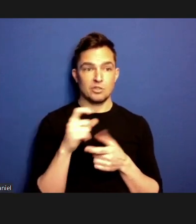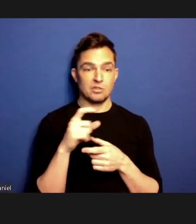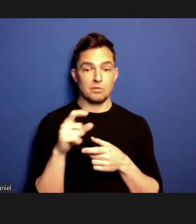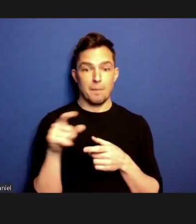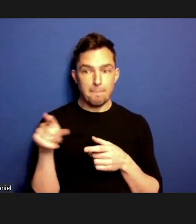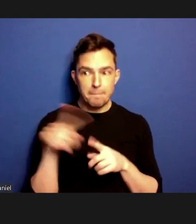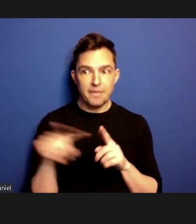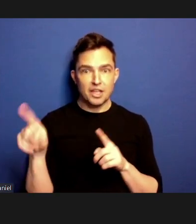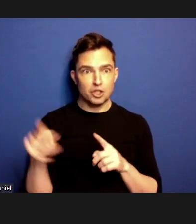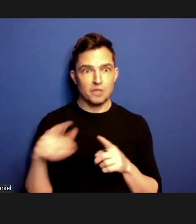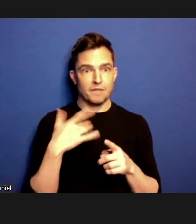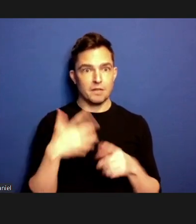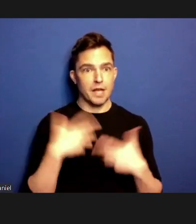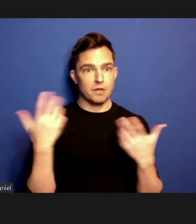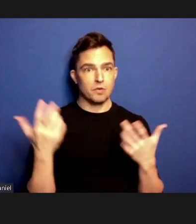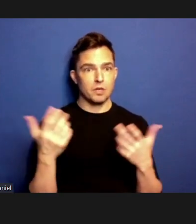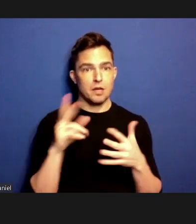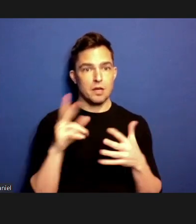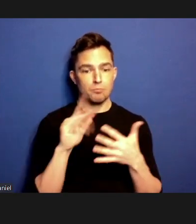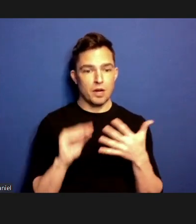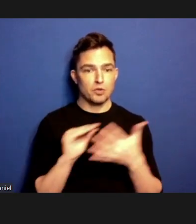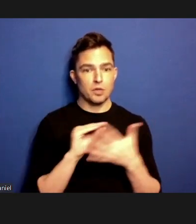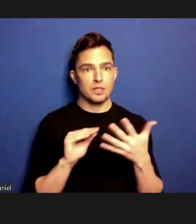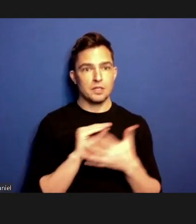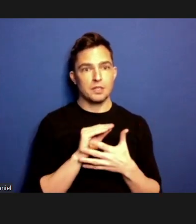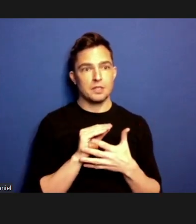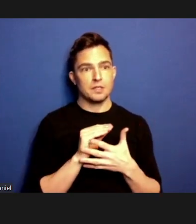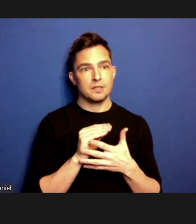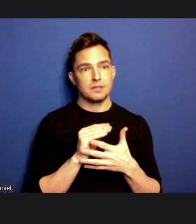the streets or privatizing health care. We should be storming the streets because for